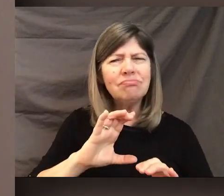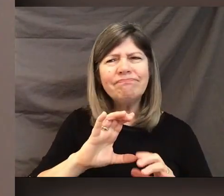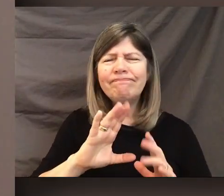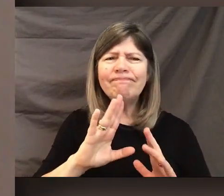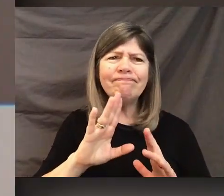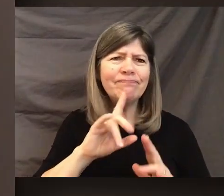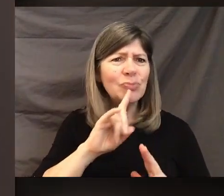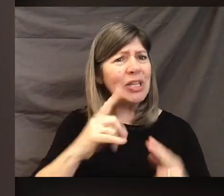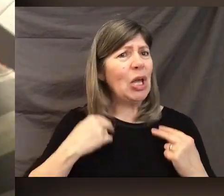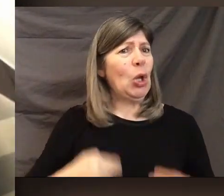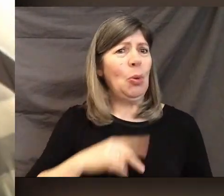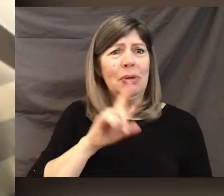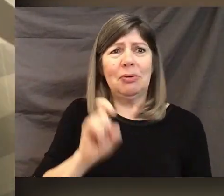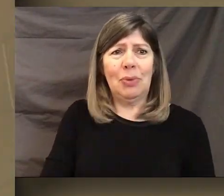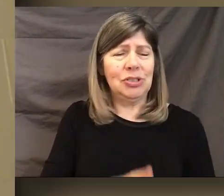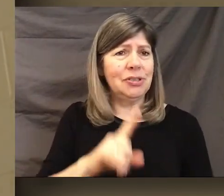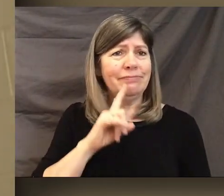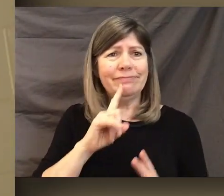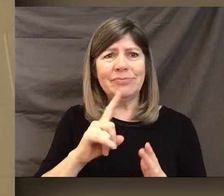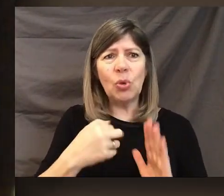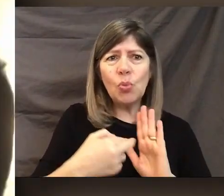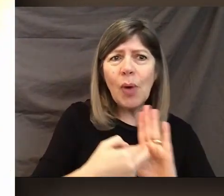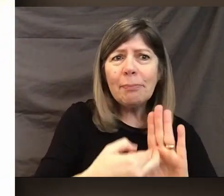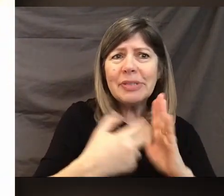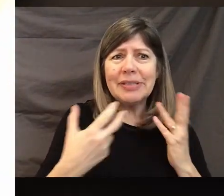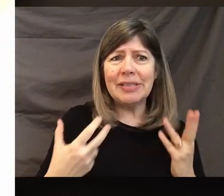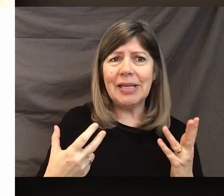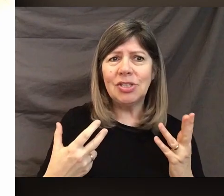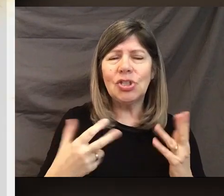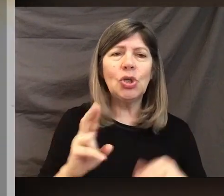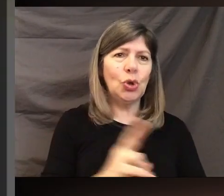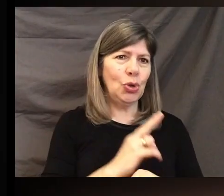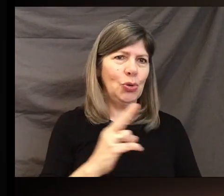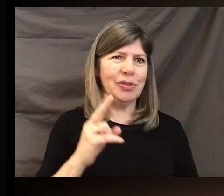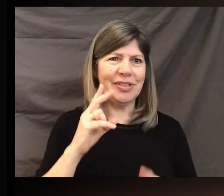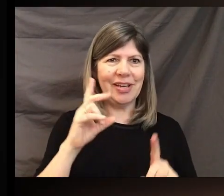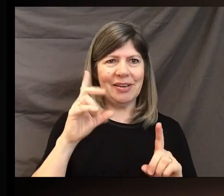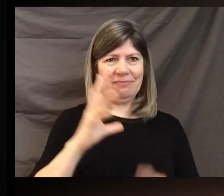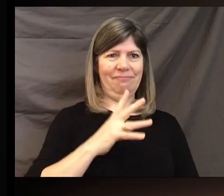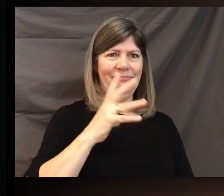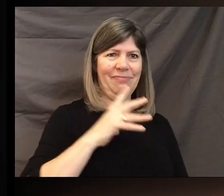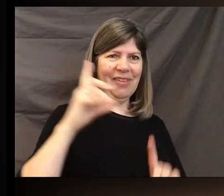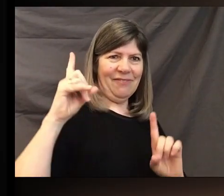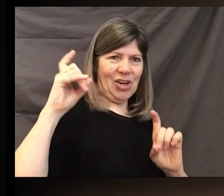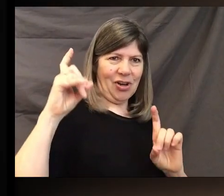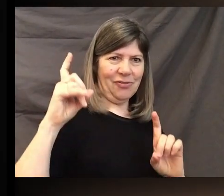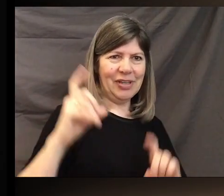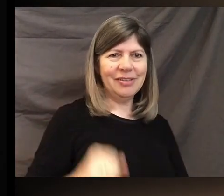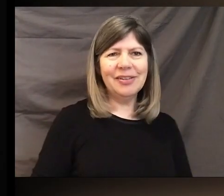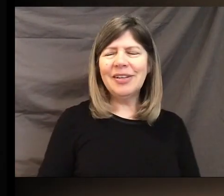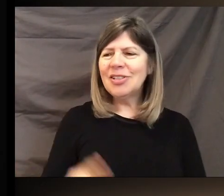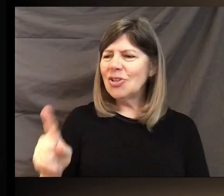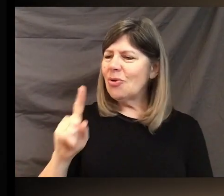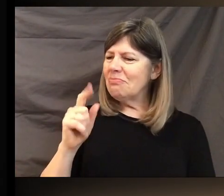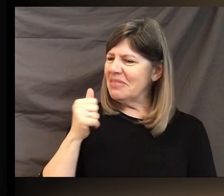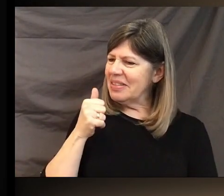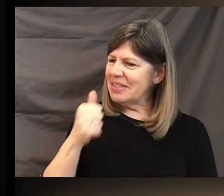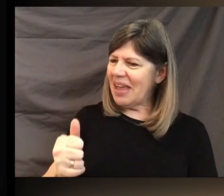uniquely striking lens of portrait photography. The process is an exploration of self discovery and self identity.